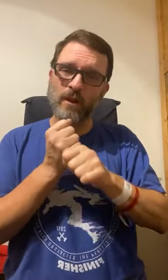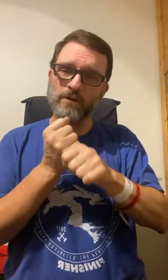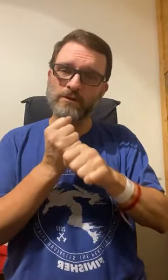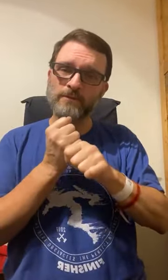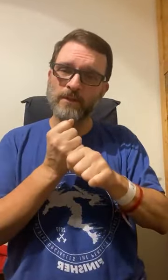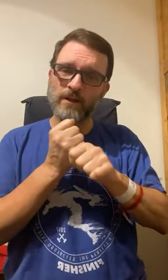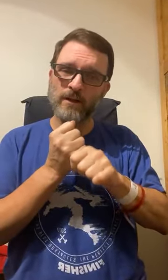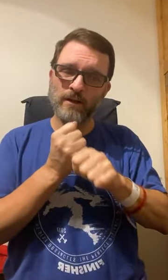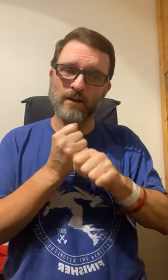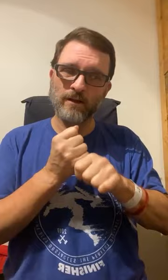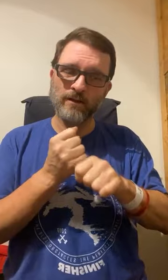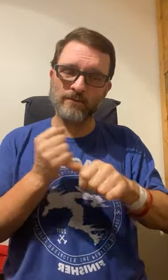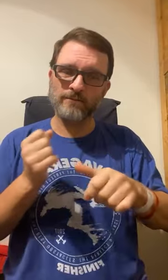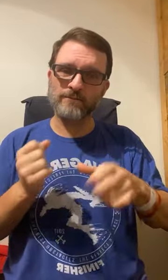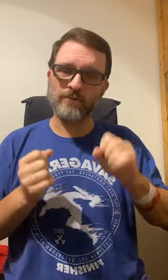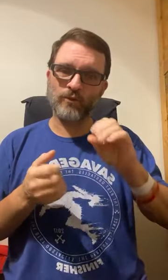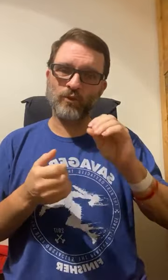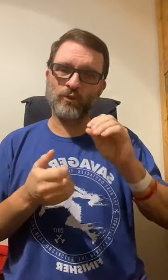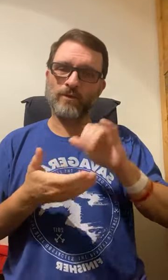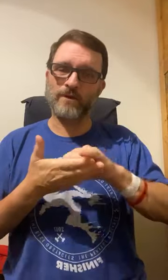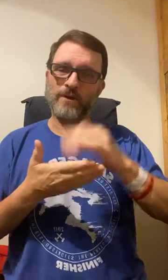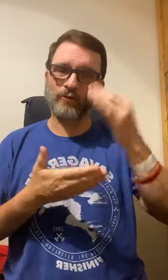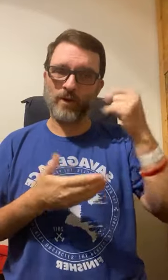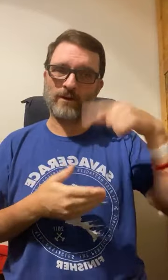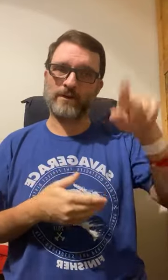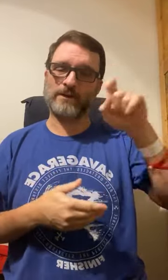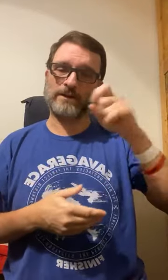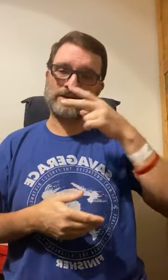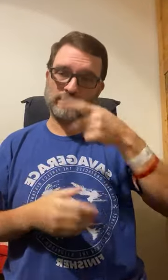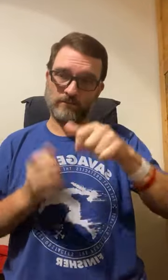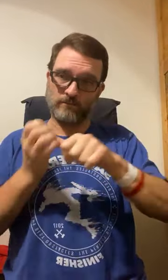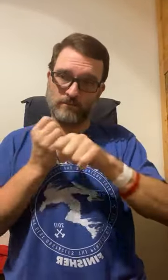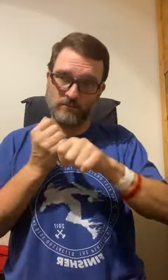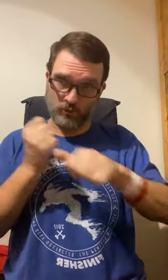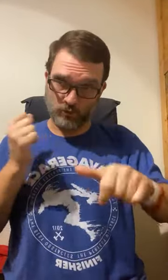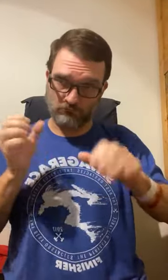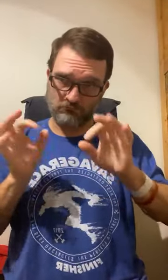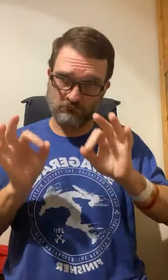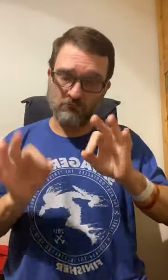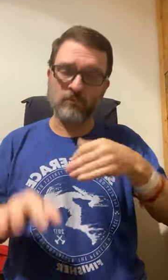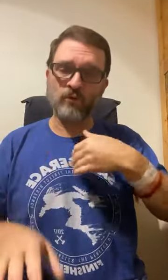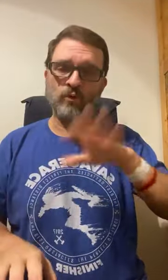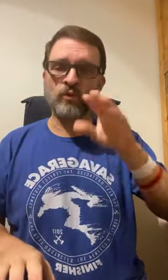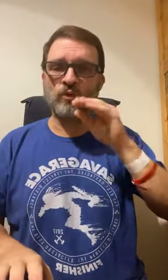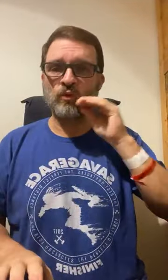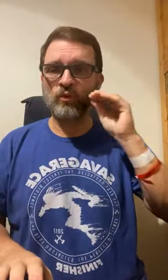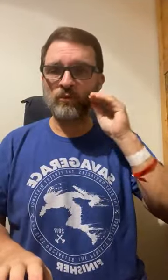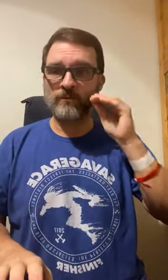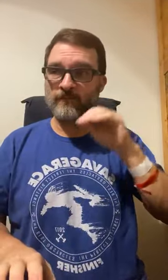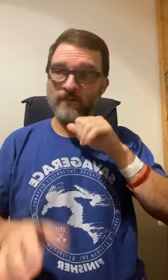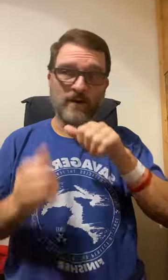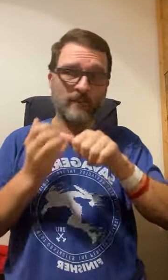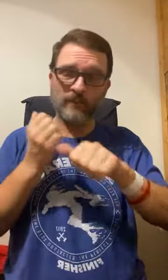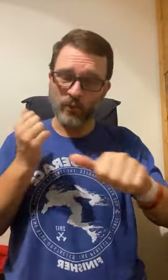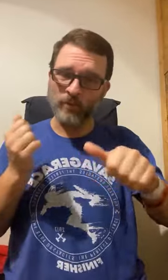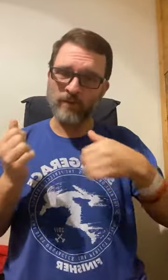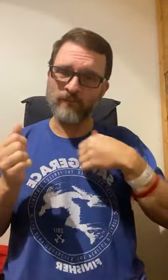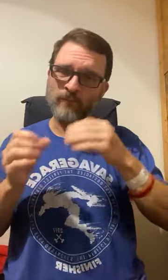were causing me to have constipation. So thats why they need to see me have a bowel movement normally. Then I can go home.